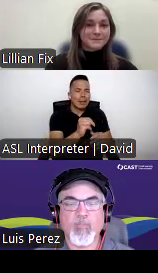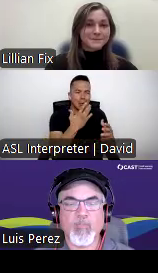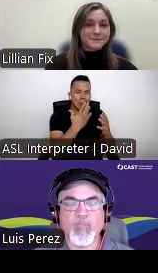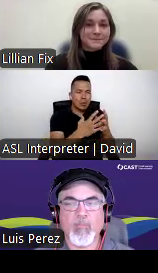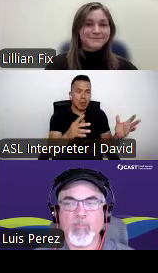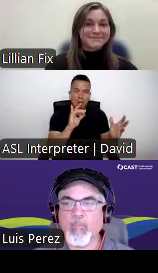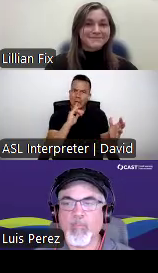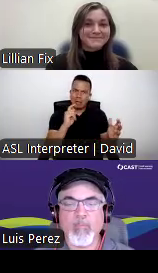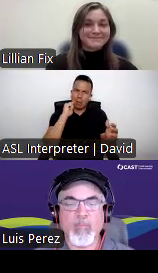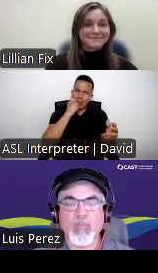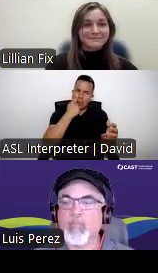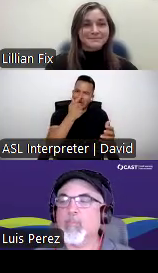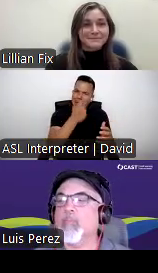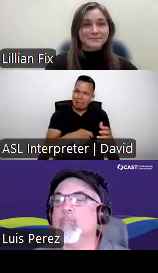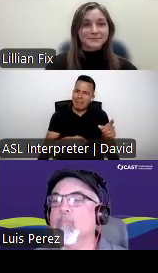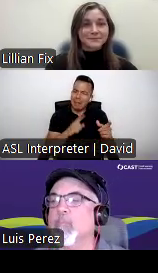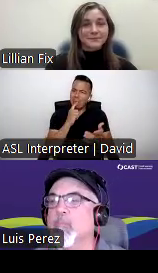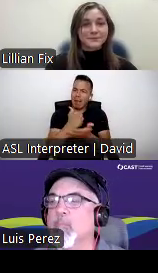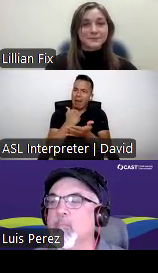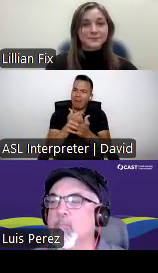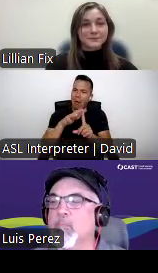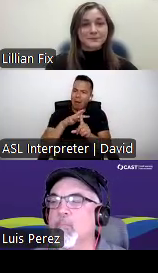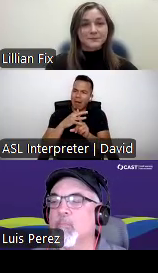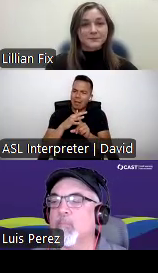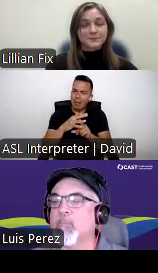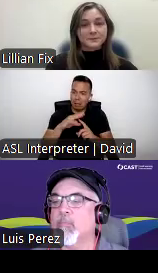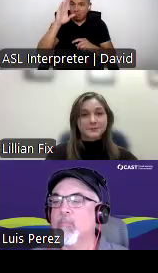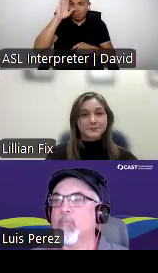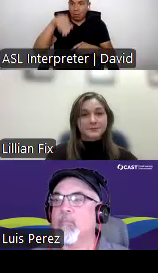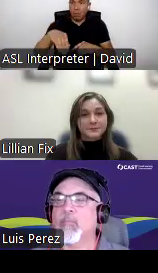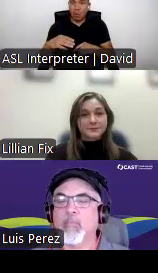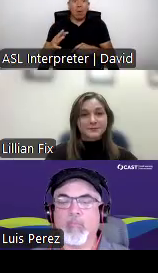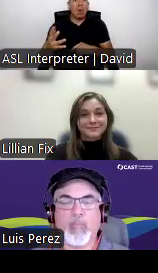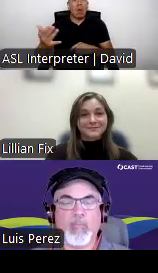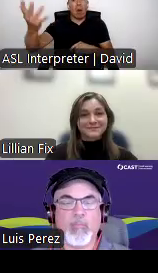interesting and helpful context. And as someone who once a long time ago worked in an American